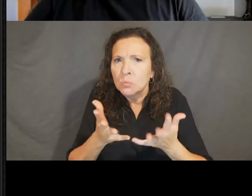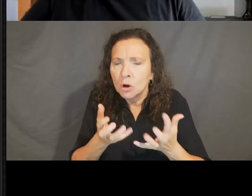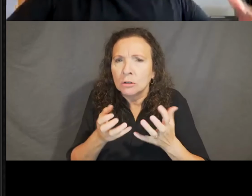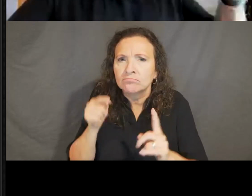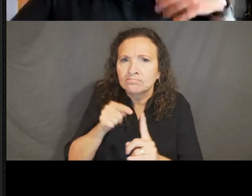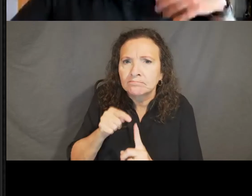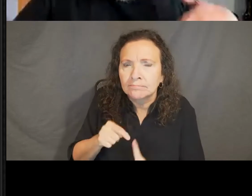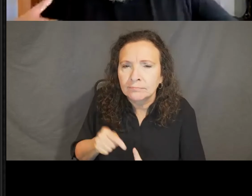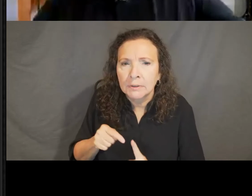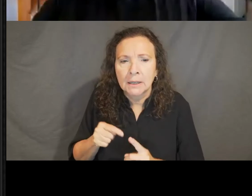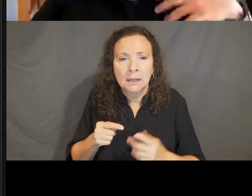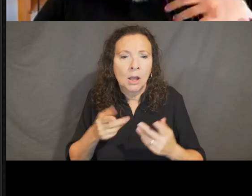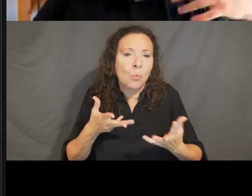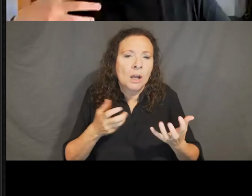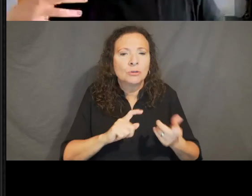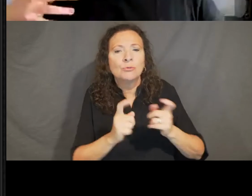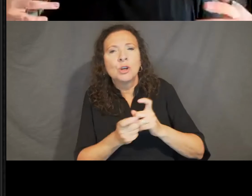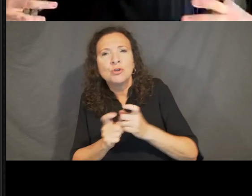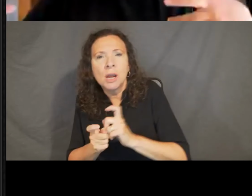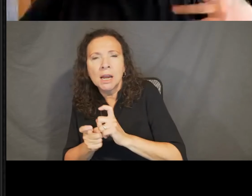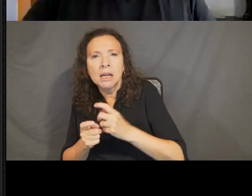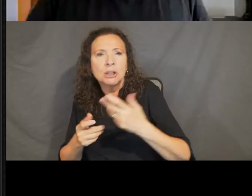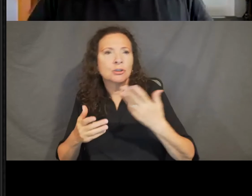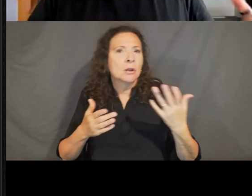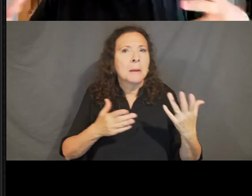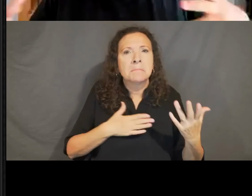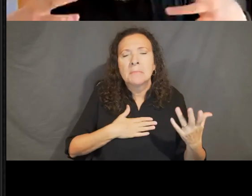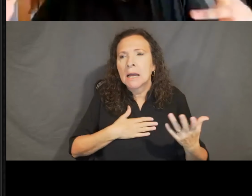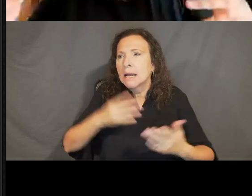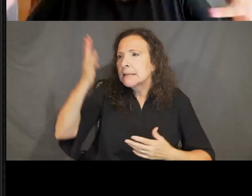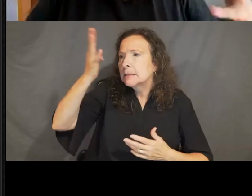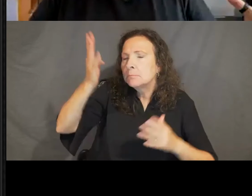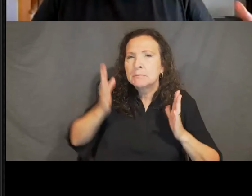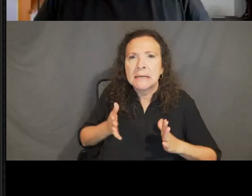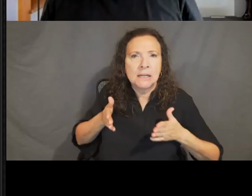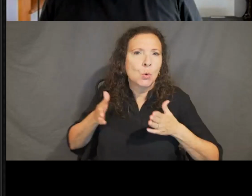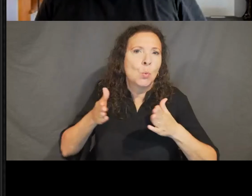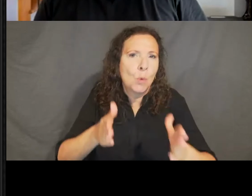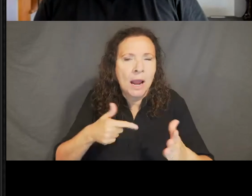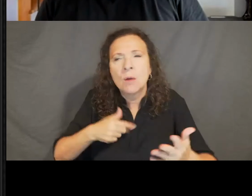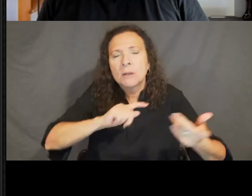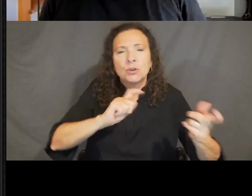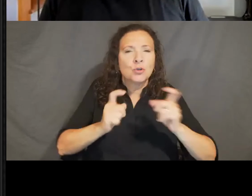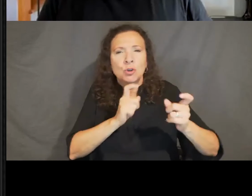You change the dynamics, delivery style, all of these different things so that you are